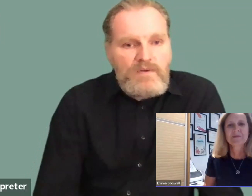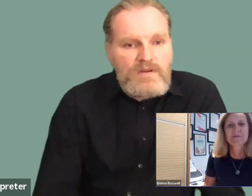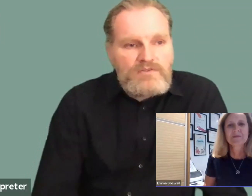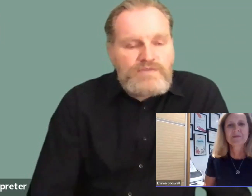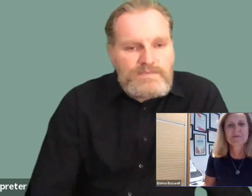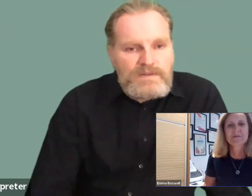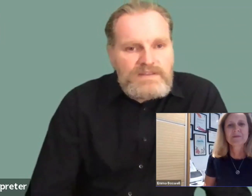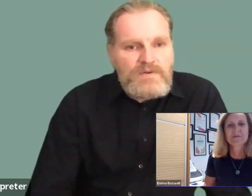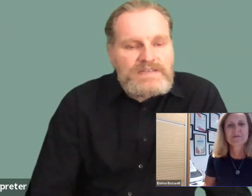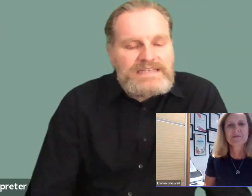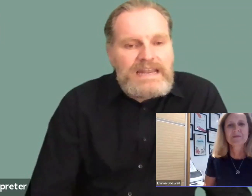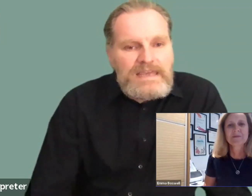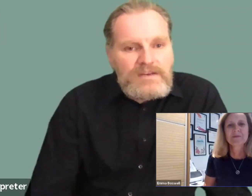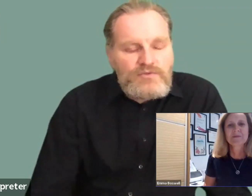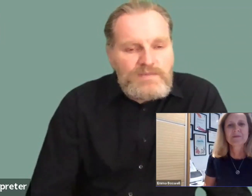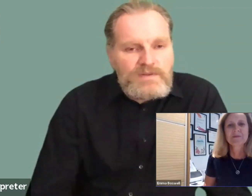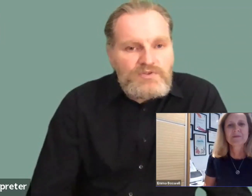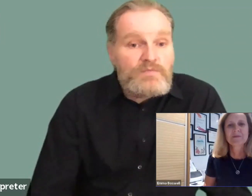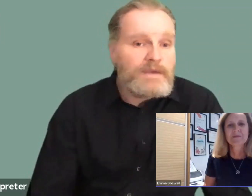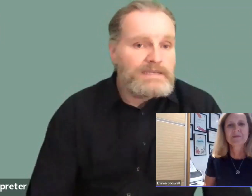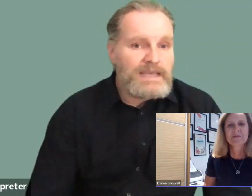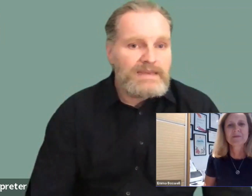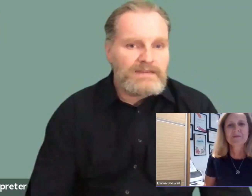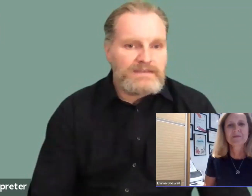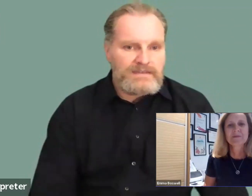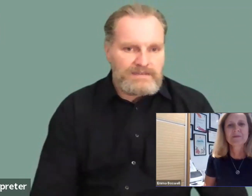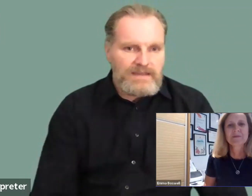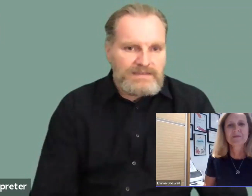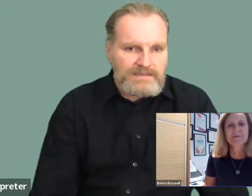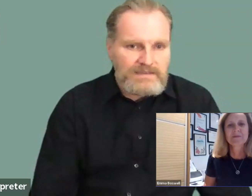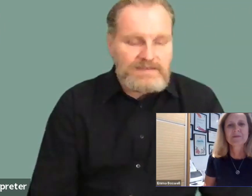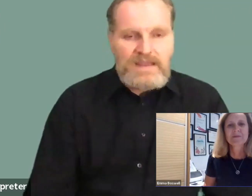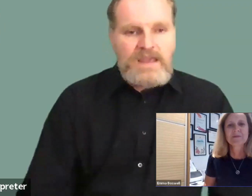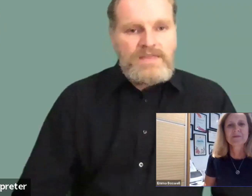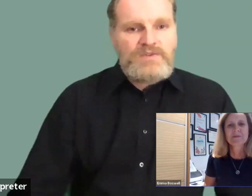there are treatments, there are delaying treatments to maintain eyesight. There's